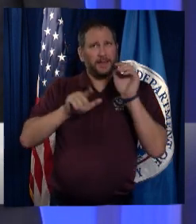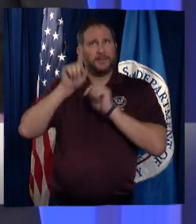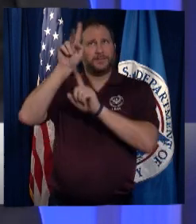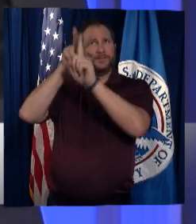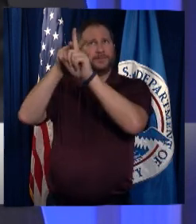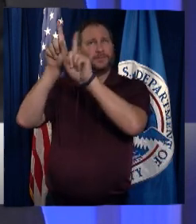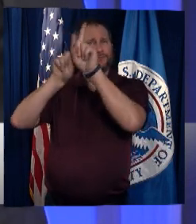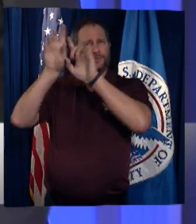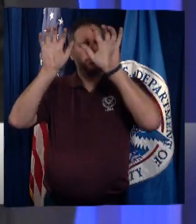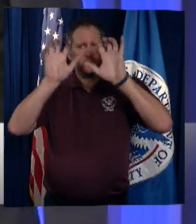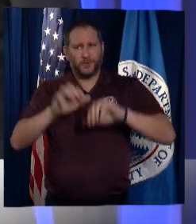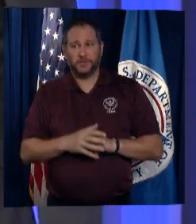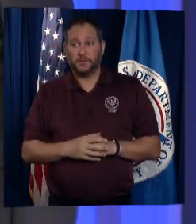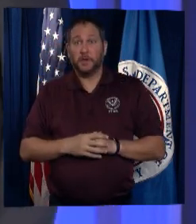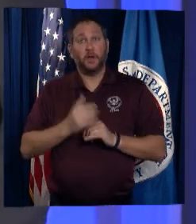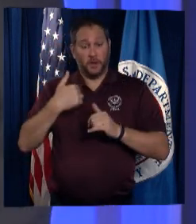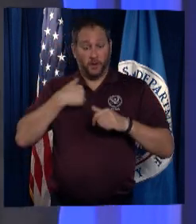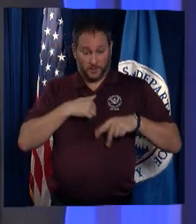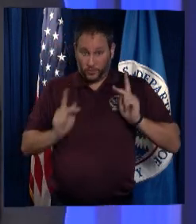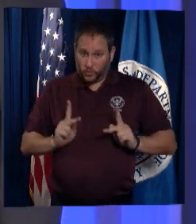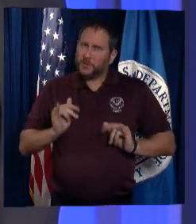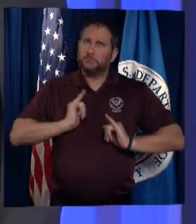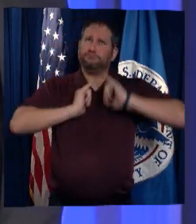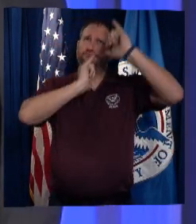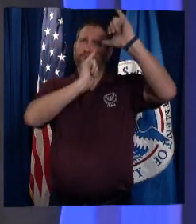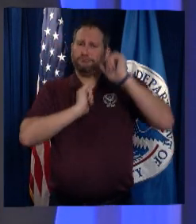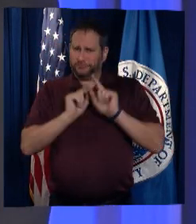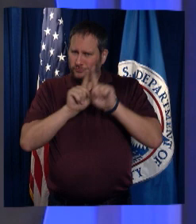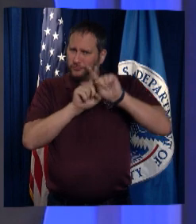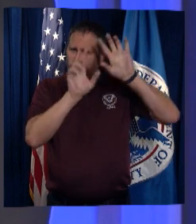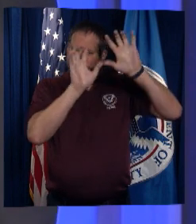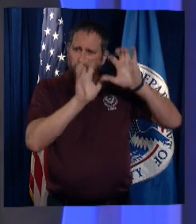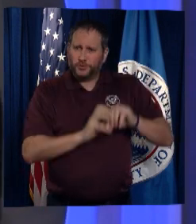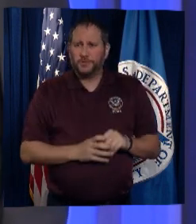Some stars are brighter than others. Others give us direction like the North